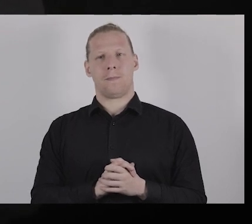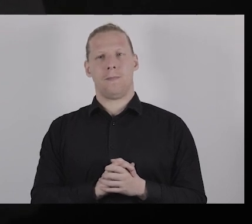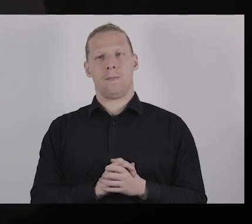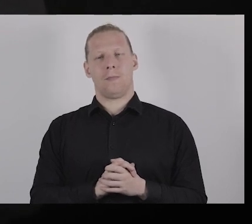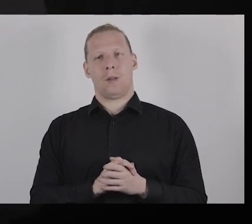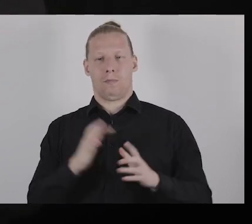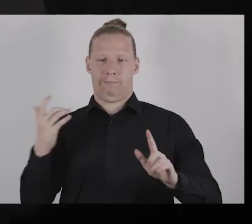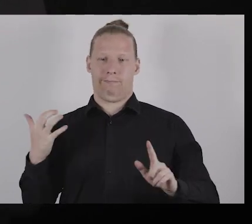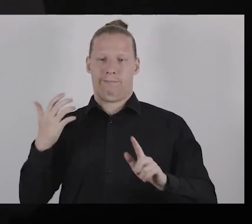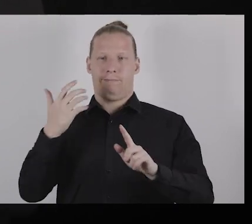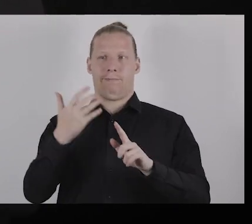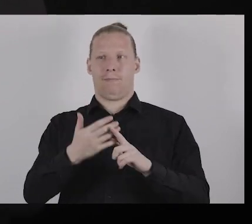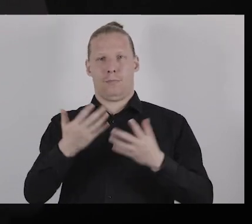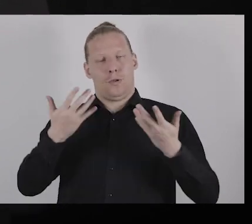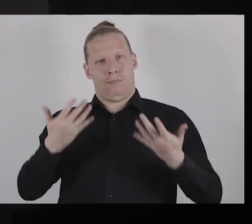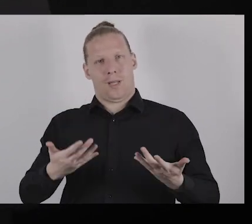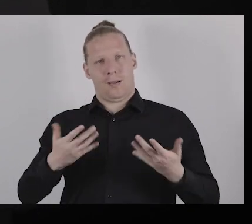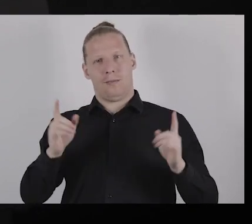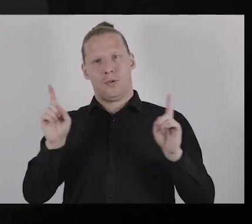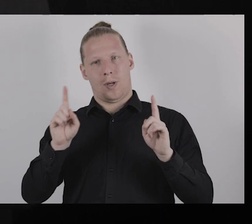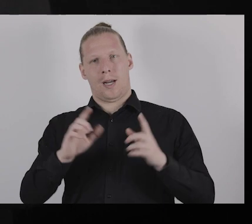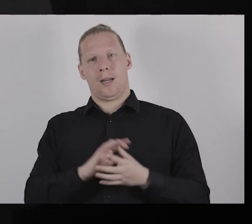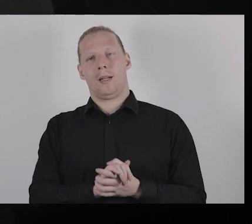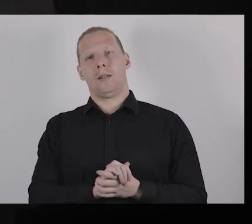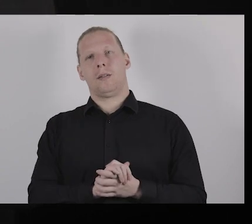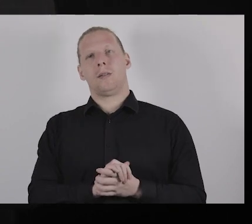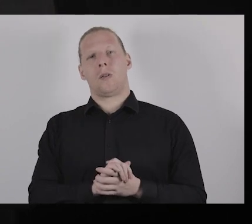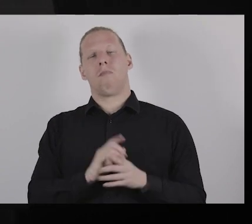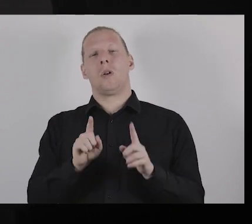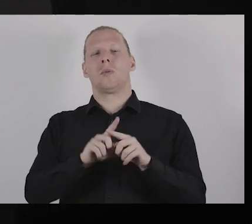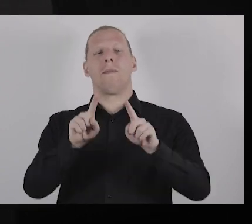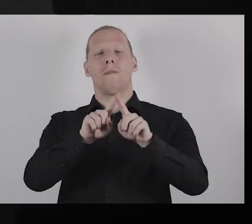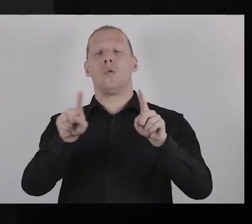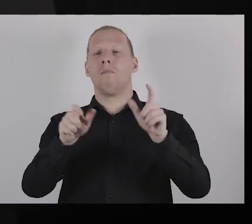has led to this point. And to those who have put my name forward...